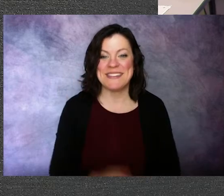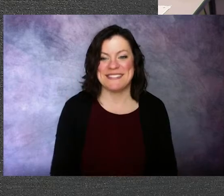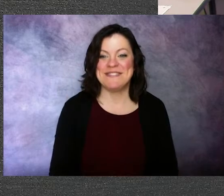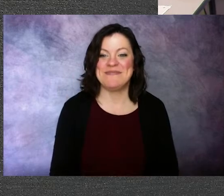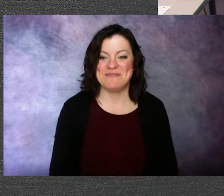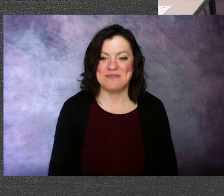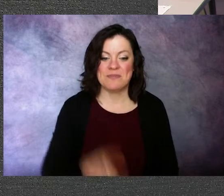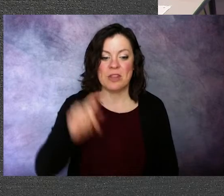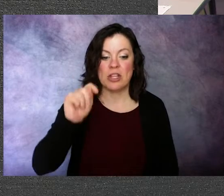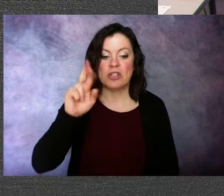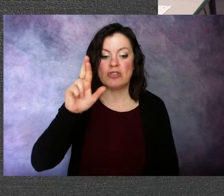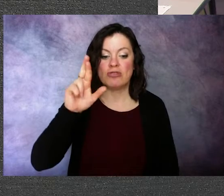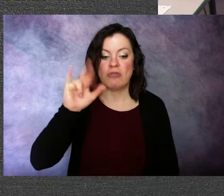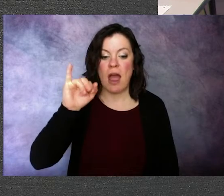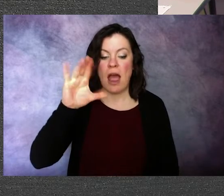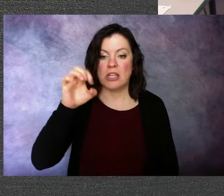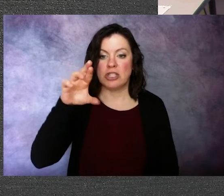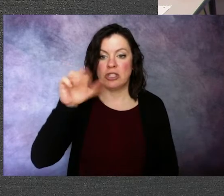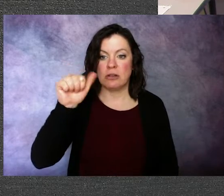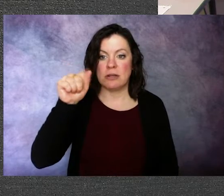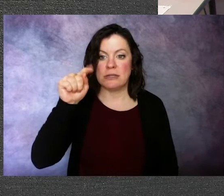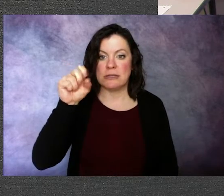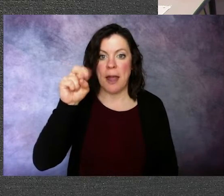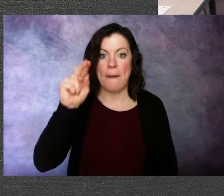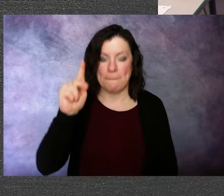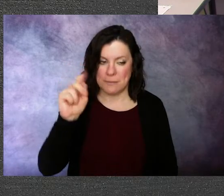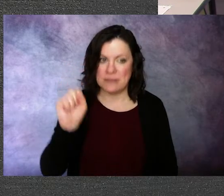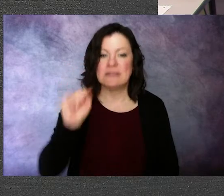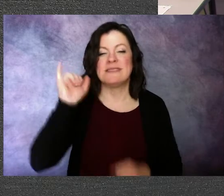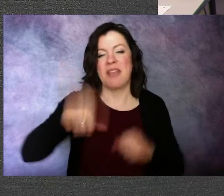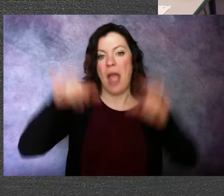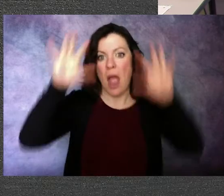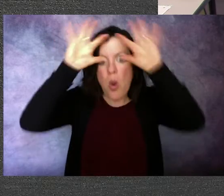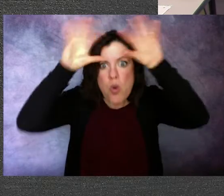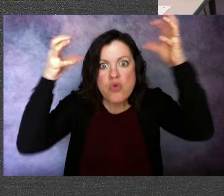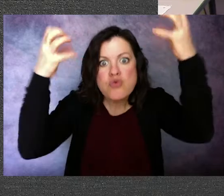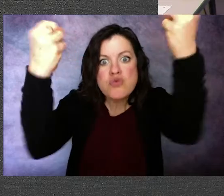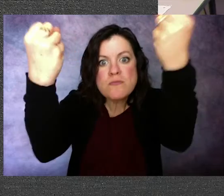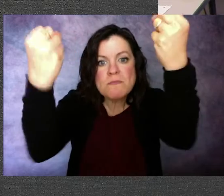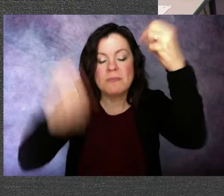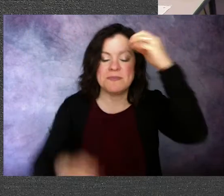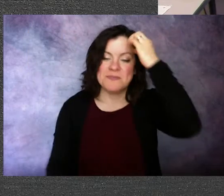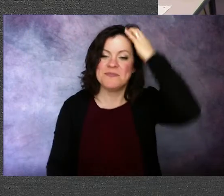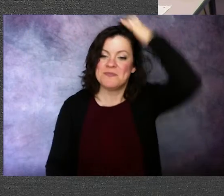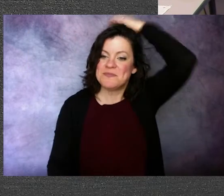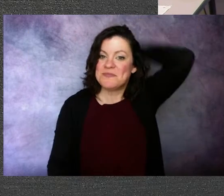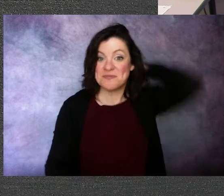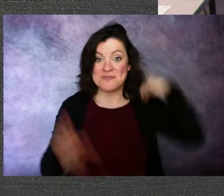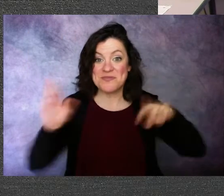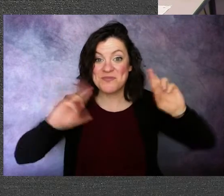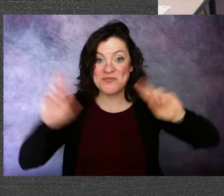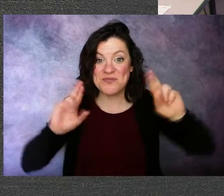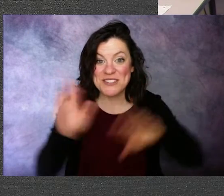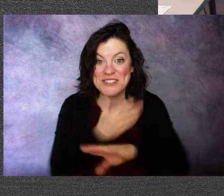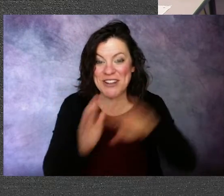Triceratops, with horns on the head. Are you ready?